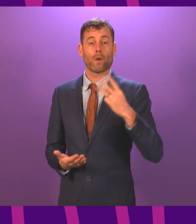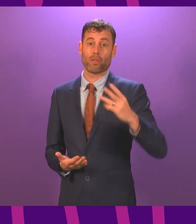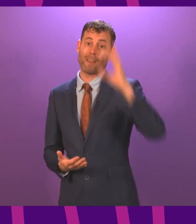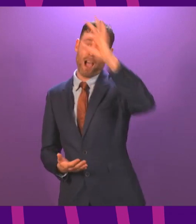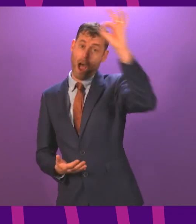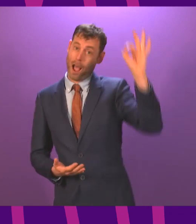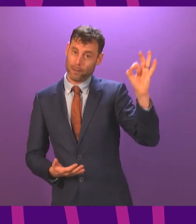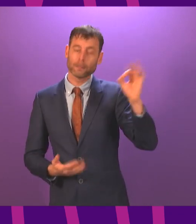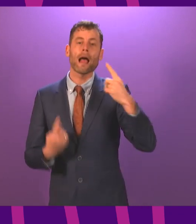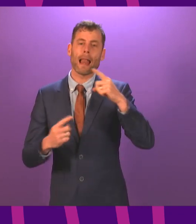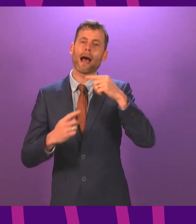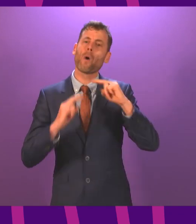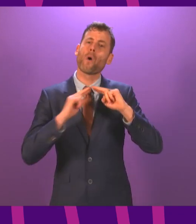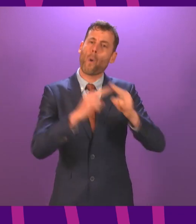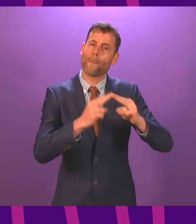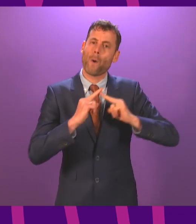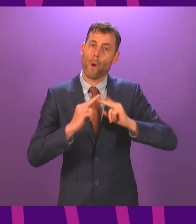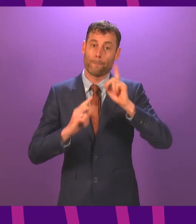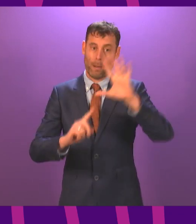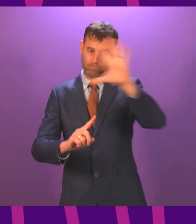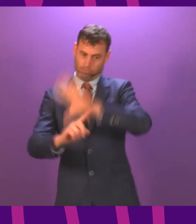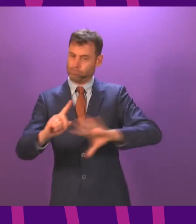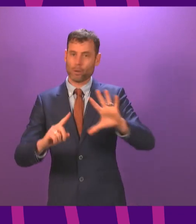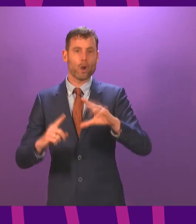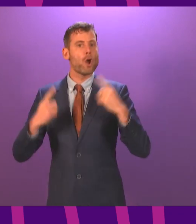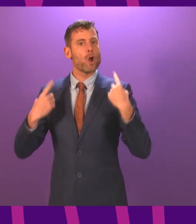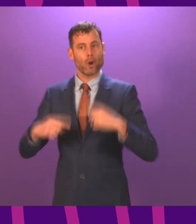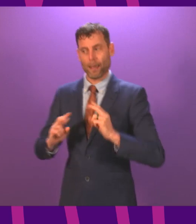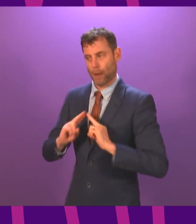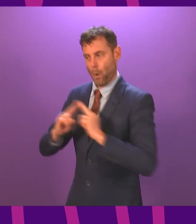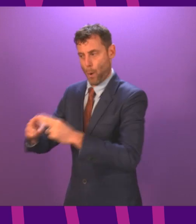authorities, none of us should meet in each other’s homes. Meetings outdoors or in public